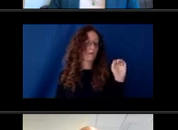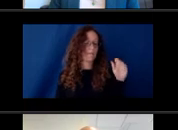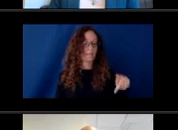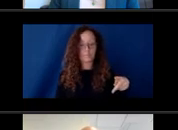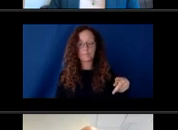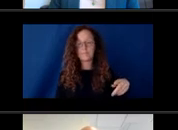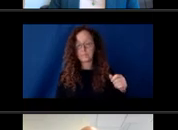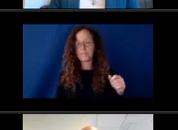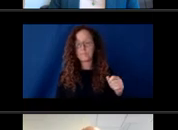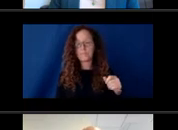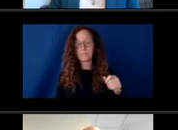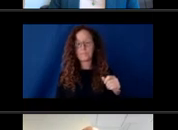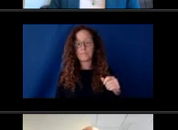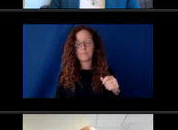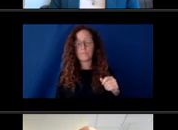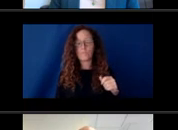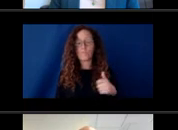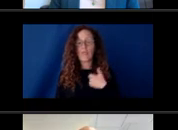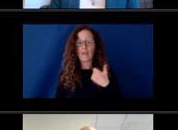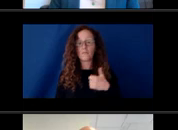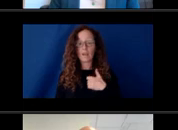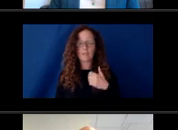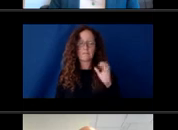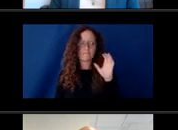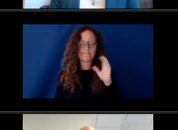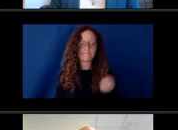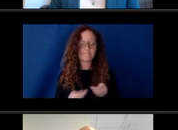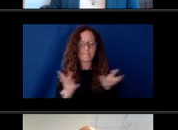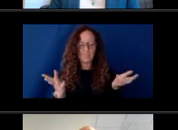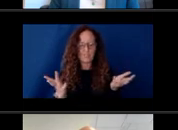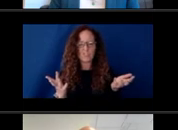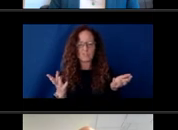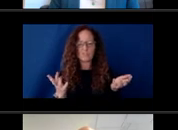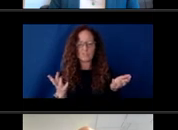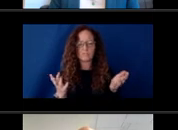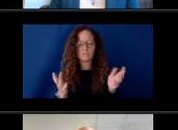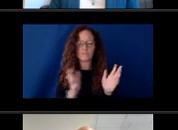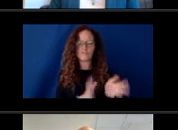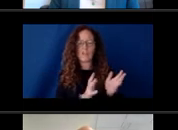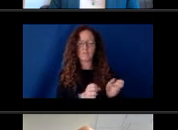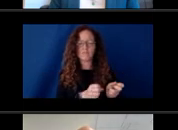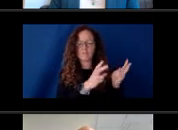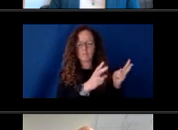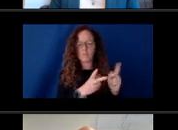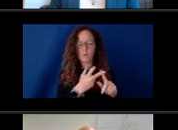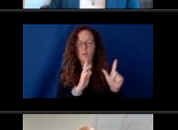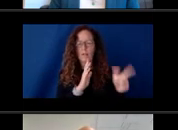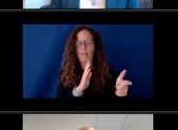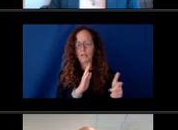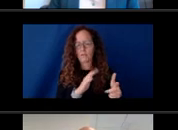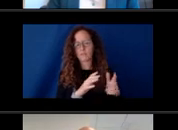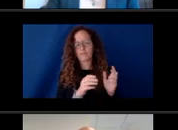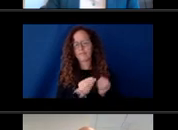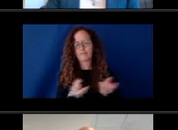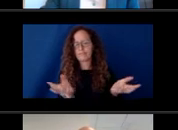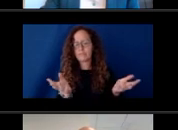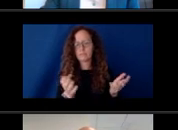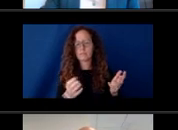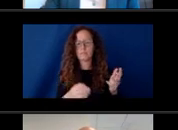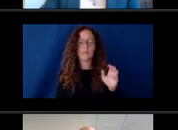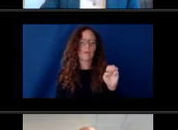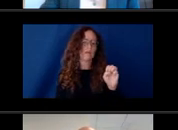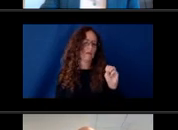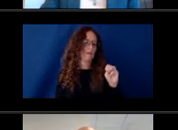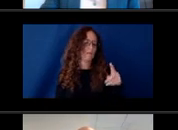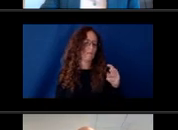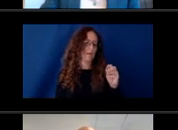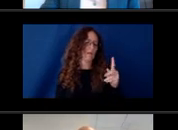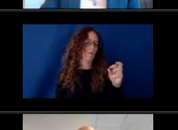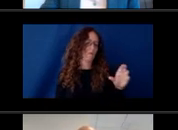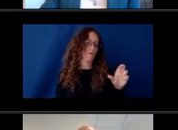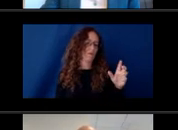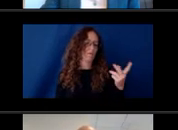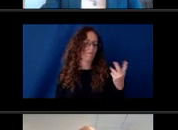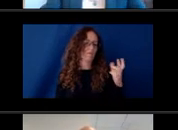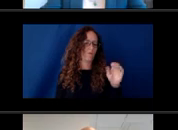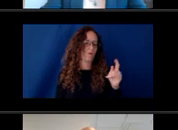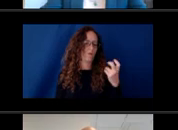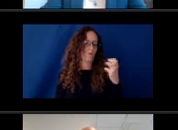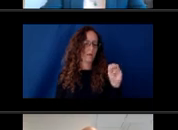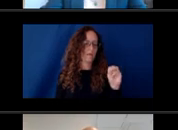The address, I can maybe circulate in a chat, but it's emPOWER program, empowerprogram.hhs.gov and